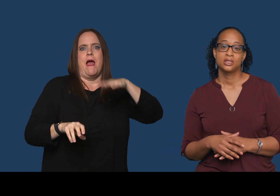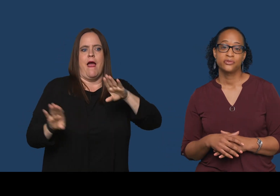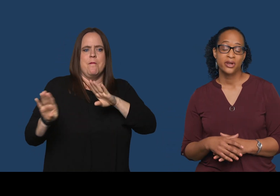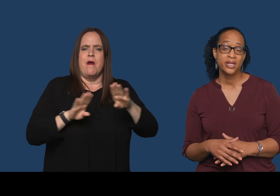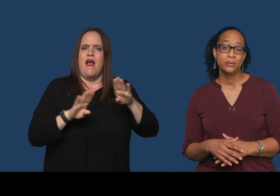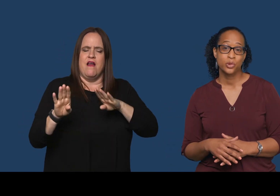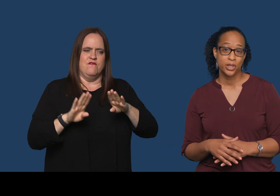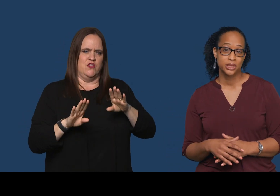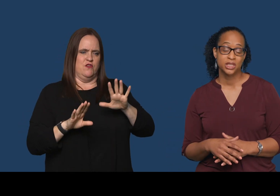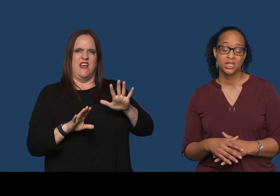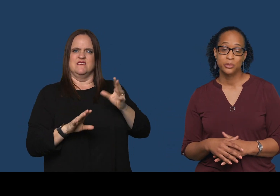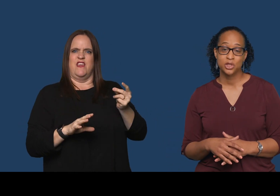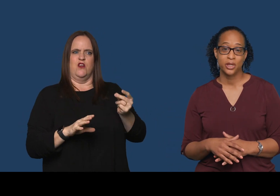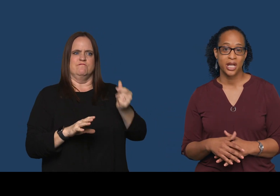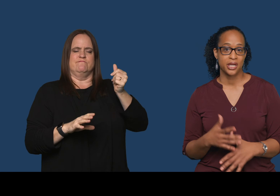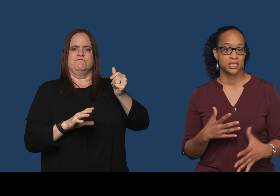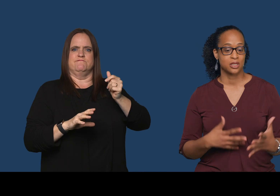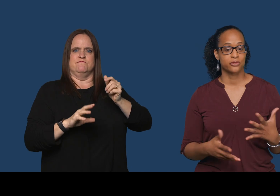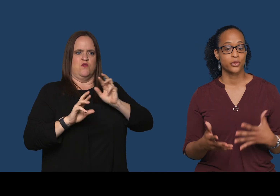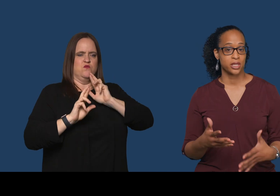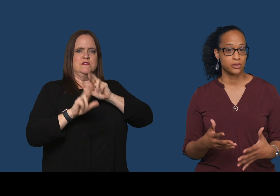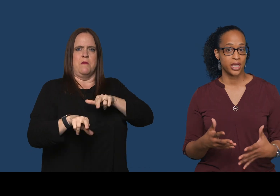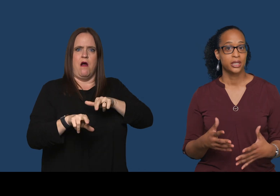It's very important to demonstrate how to self-regulate.